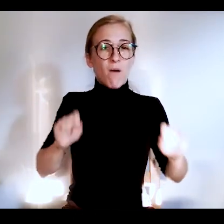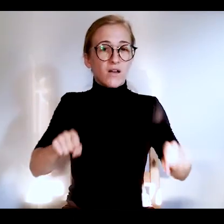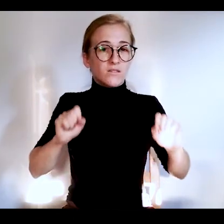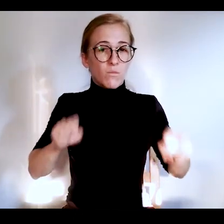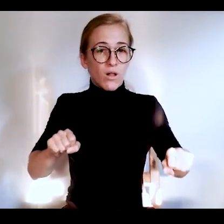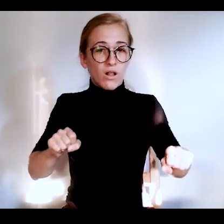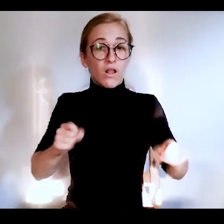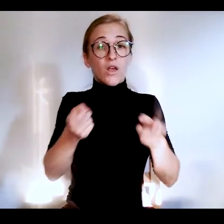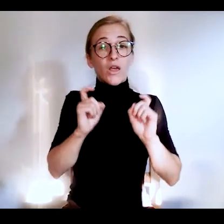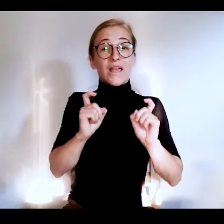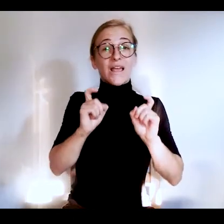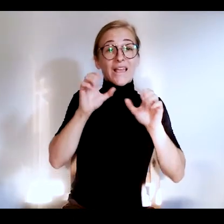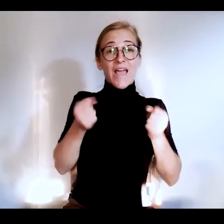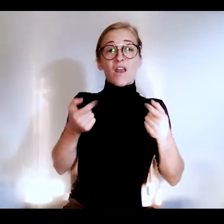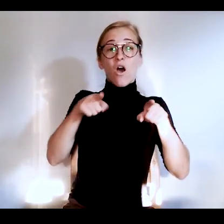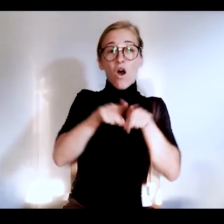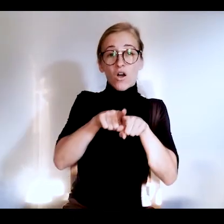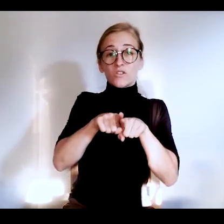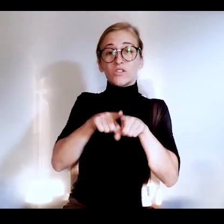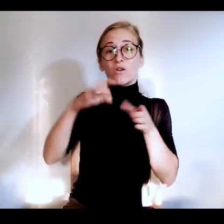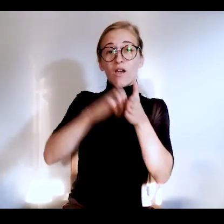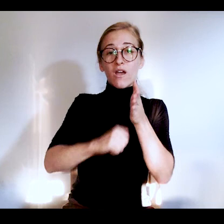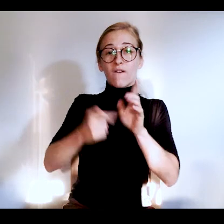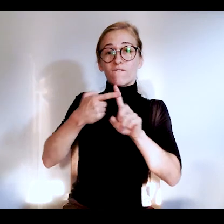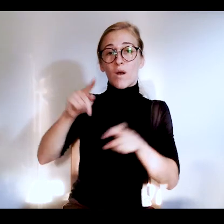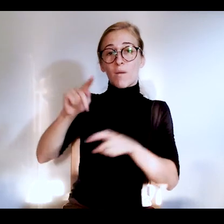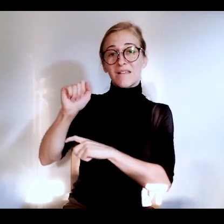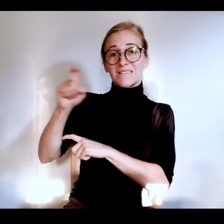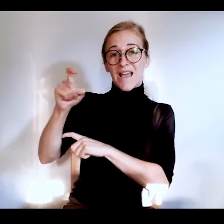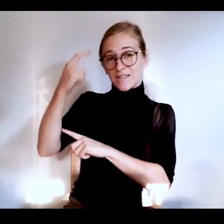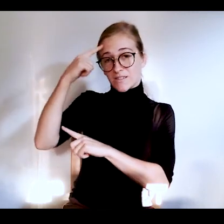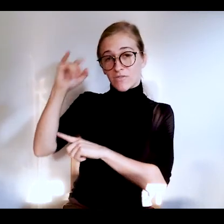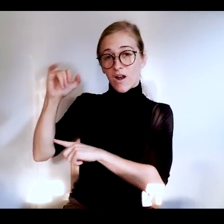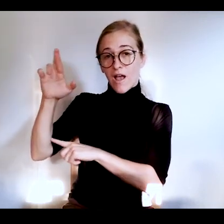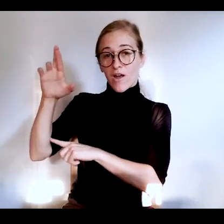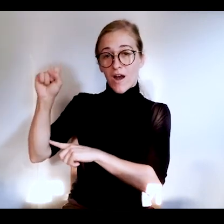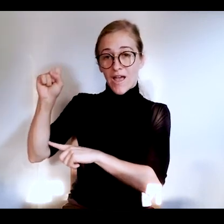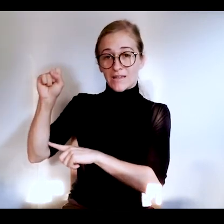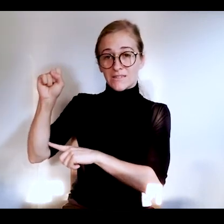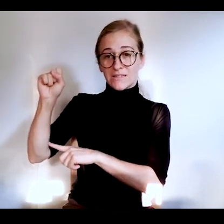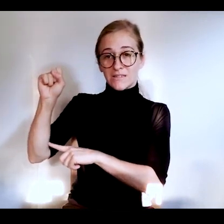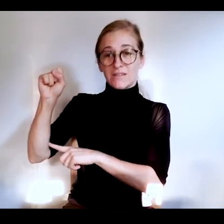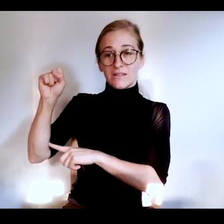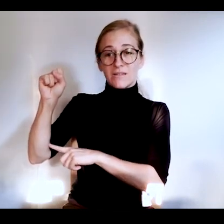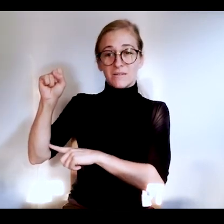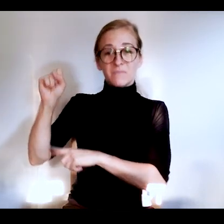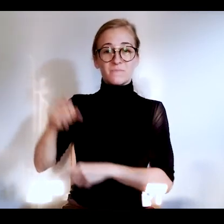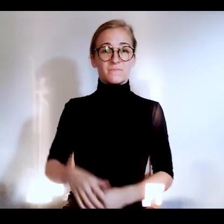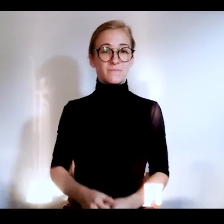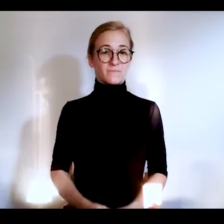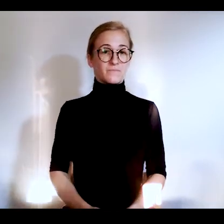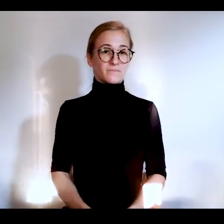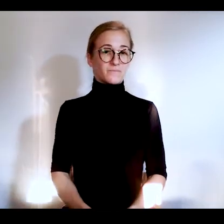Donations can be deducted on the annual internal income returns, the IRS.